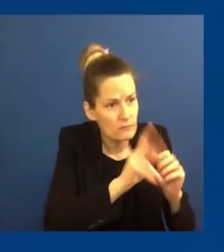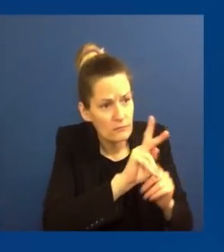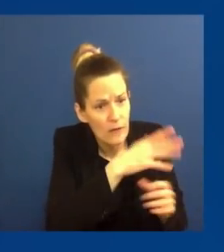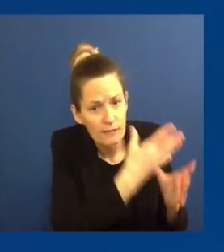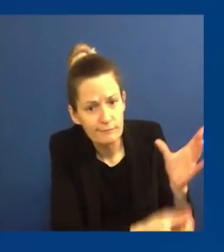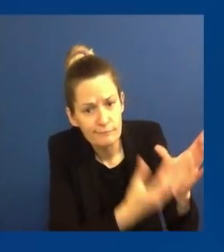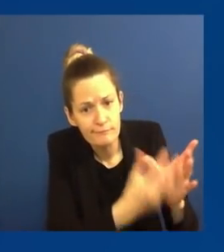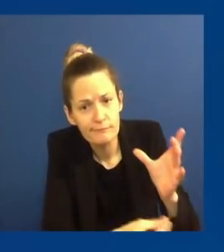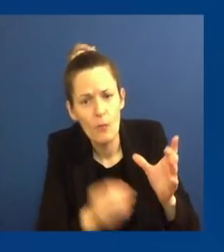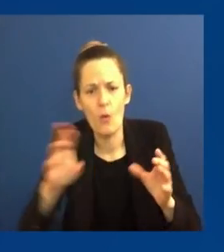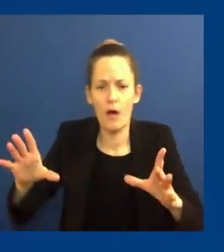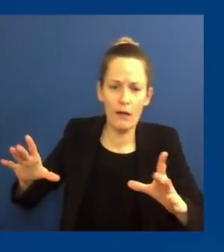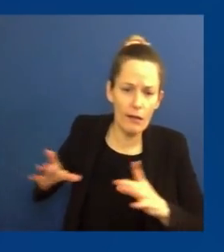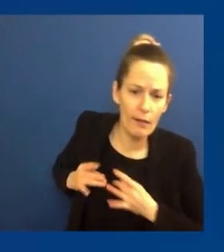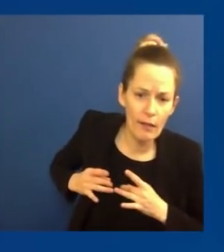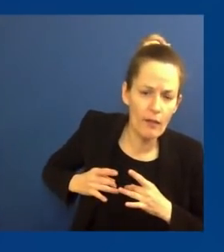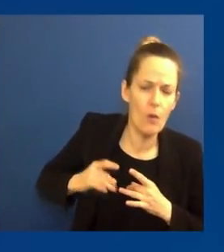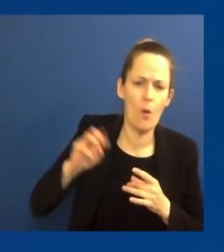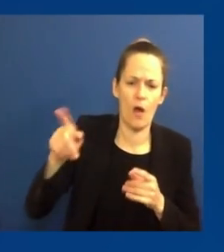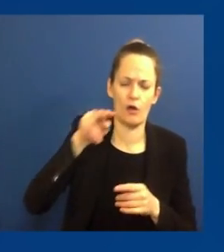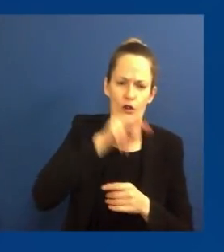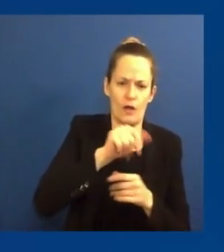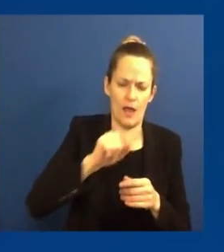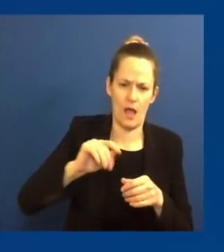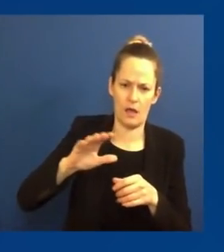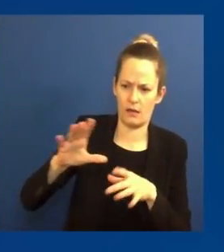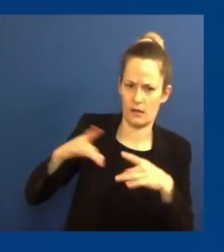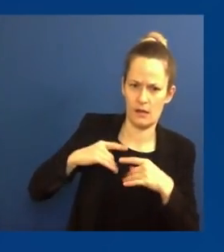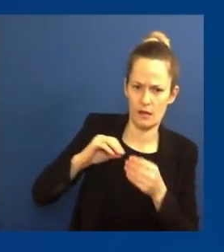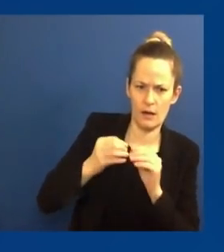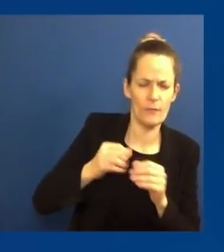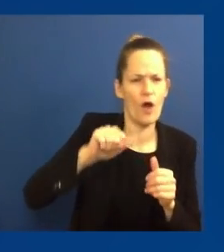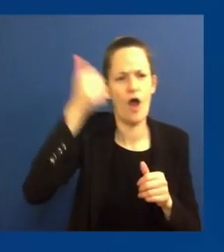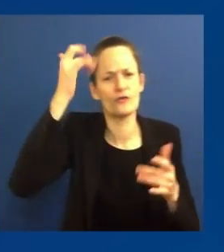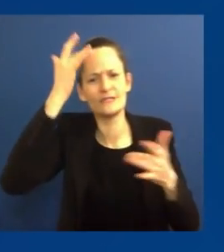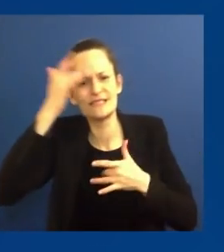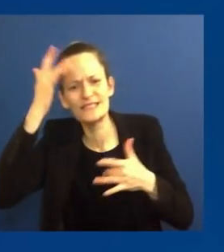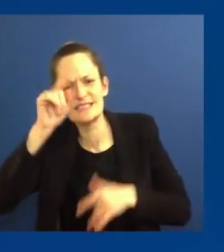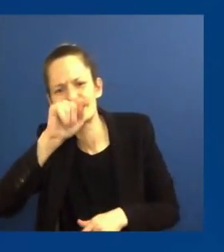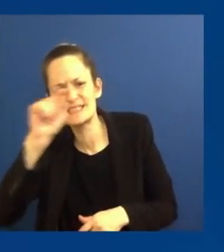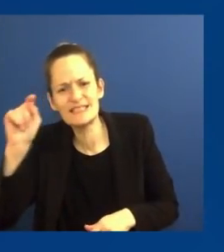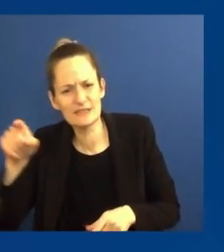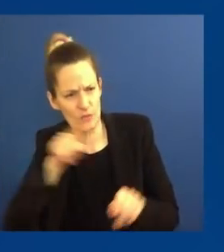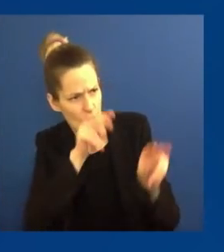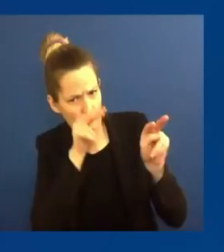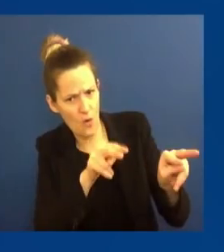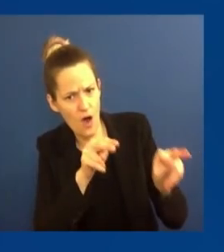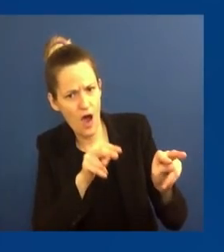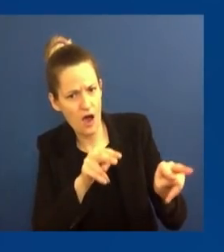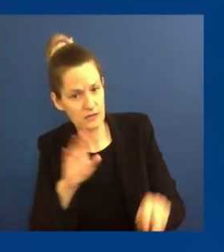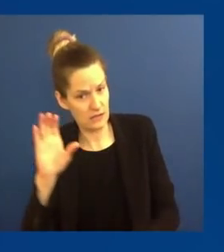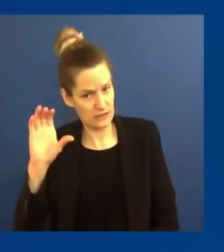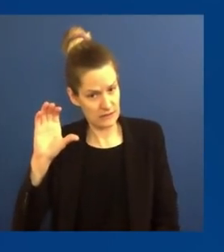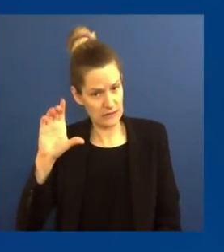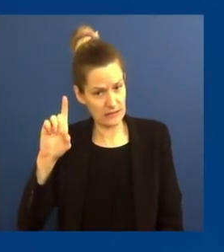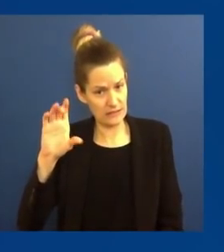Is the CDC considering, you know, taking such an approach? And what are the barriers, if any, in terms of data,